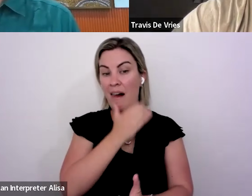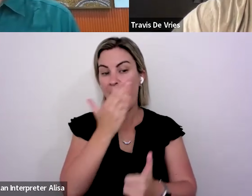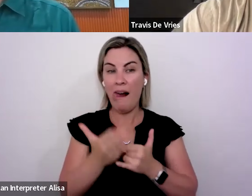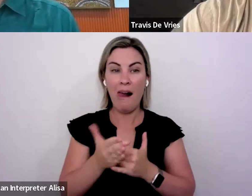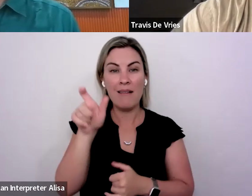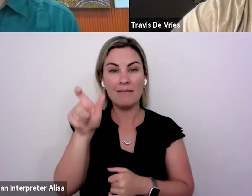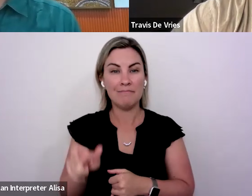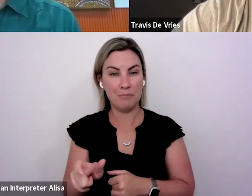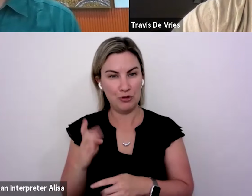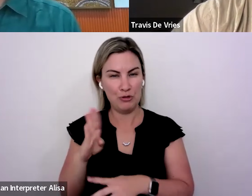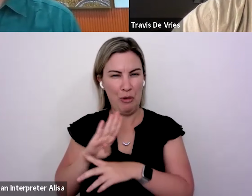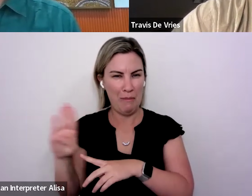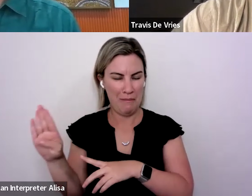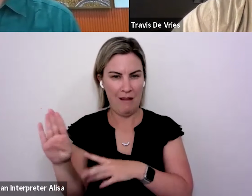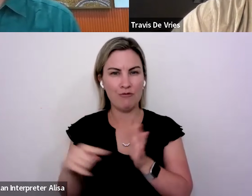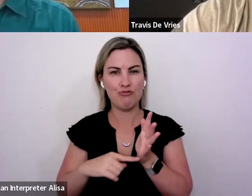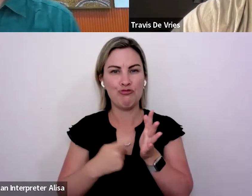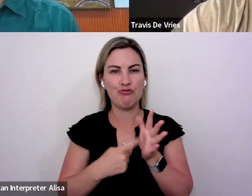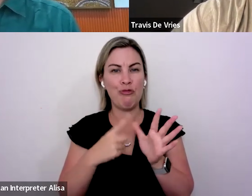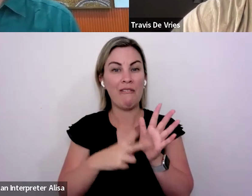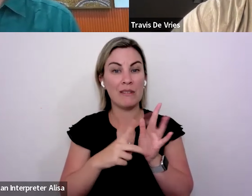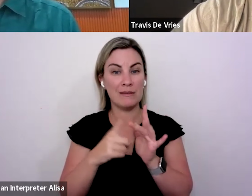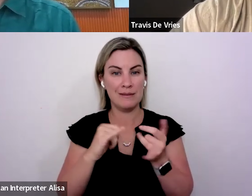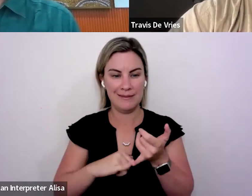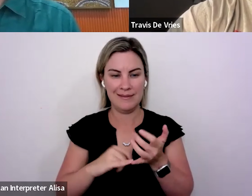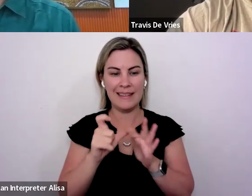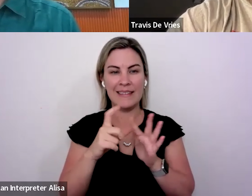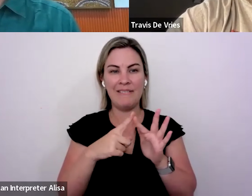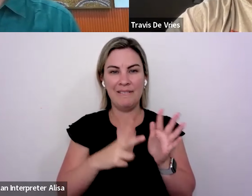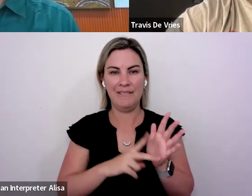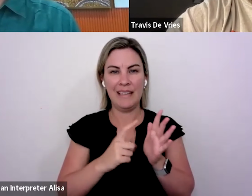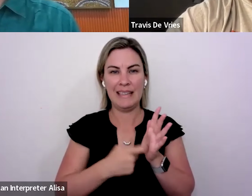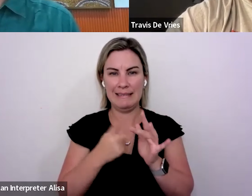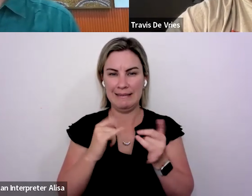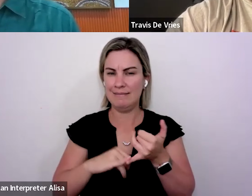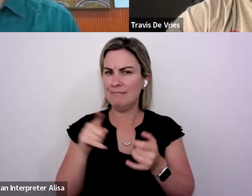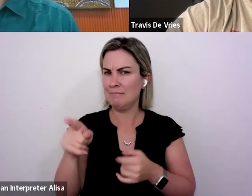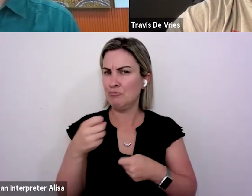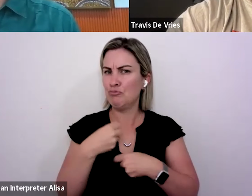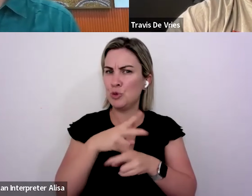Travis is the producer and host of Broregionals and the producer of Fear of a Black Planet.